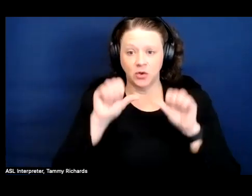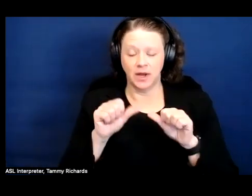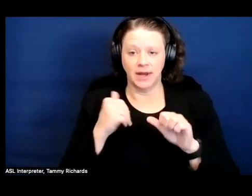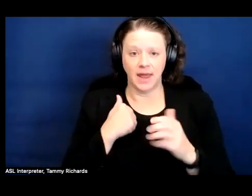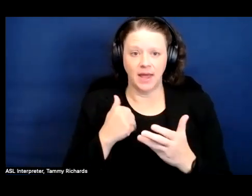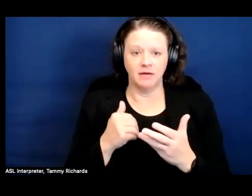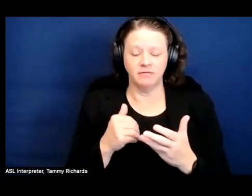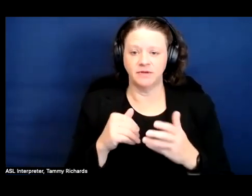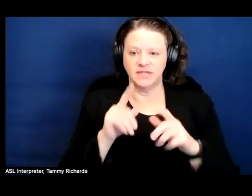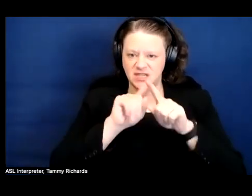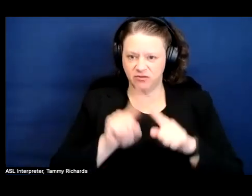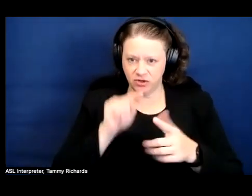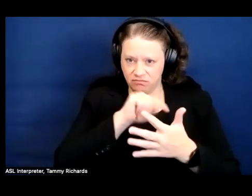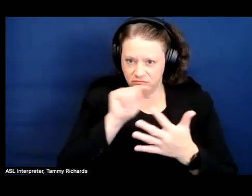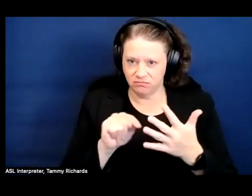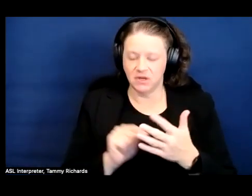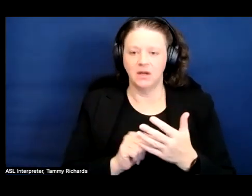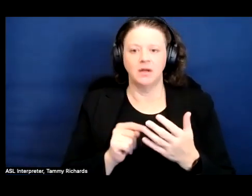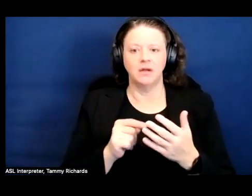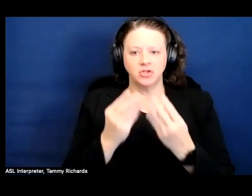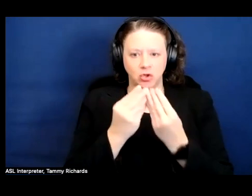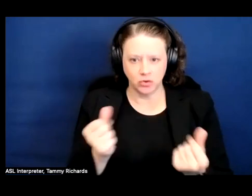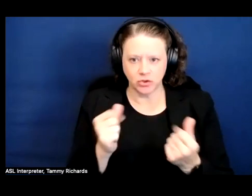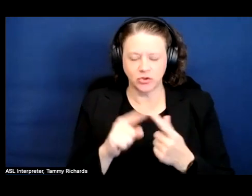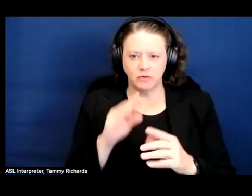and maybe otherwise qualified to rent that unit